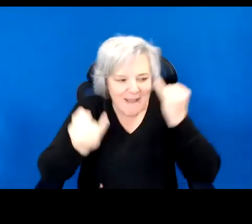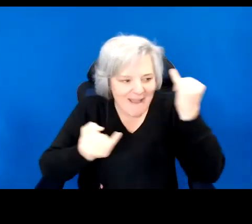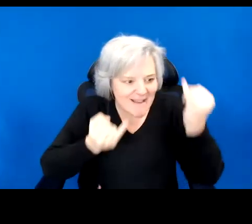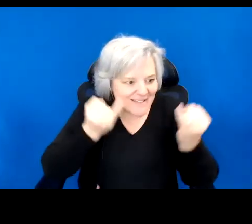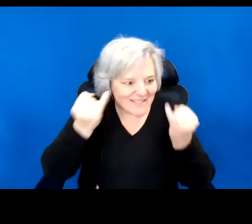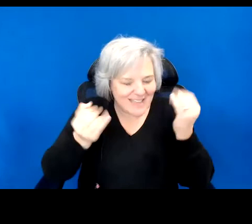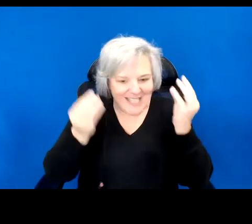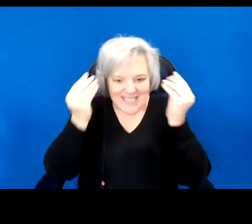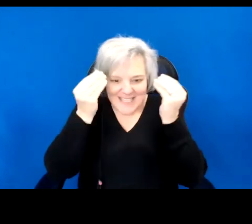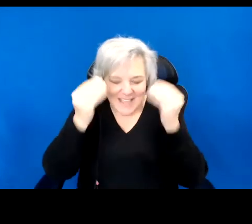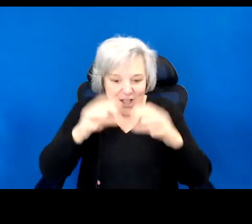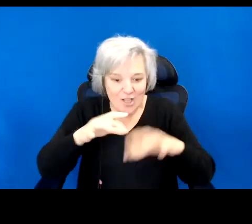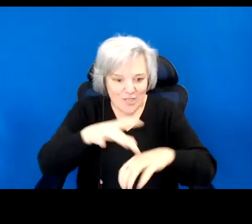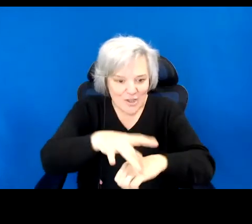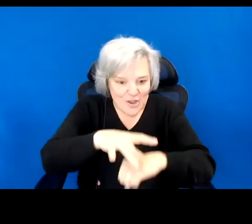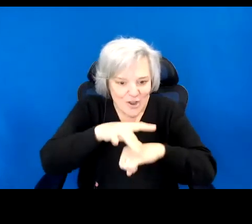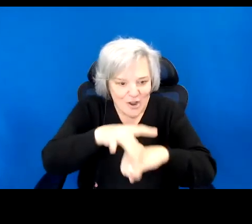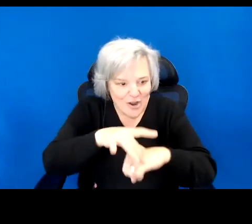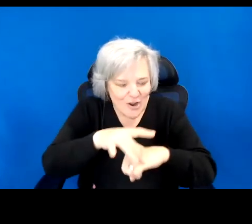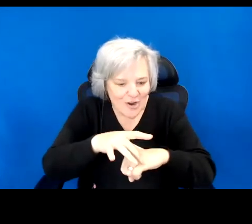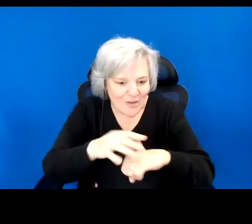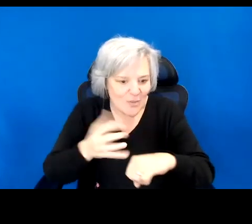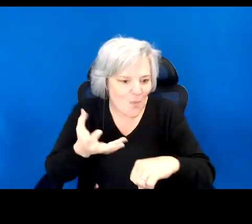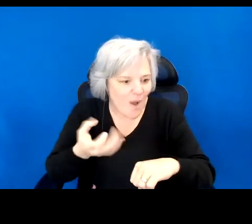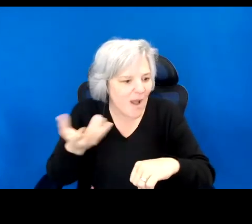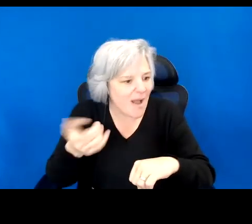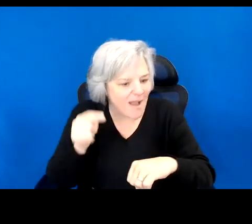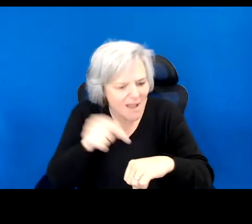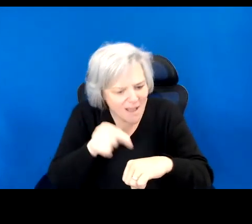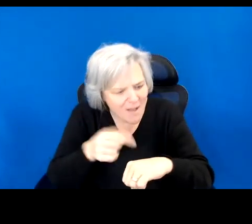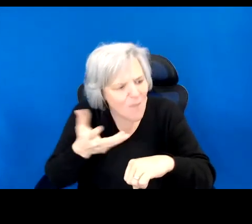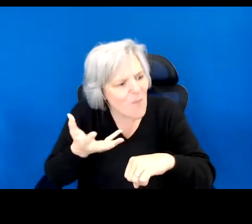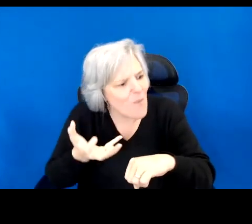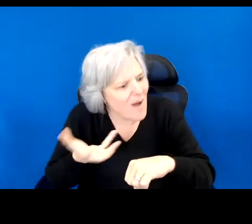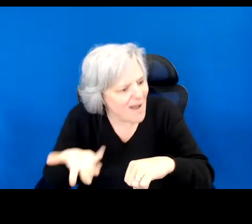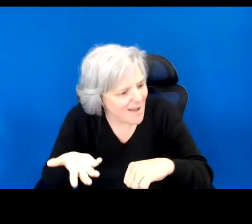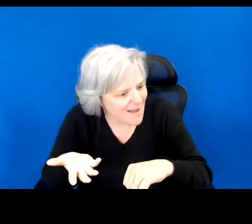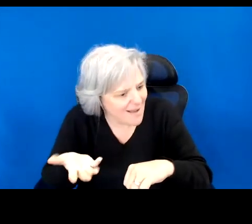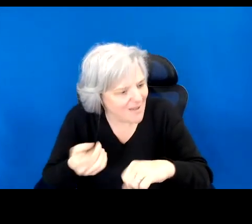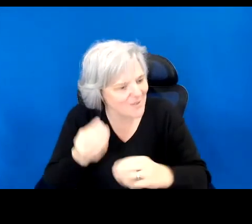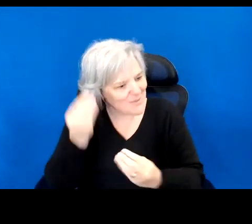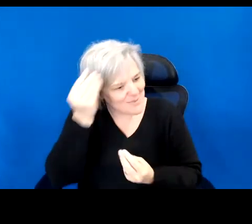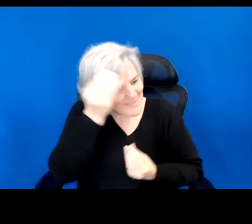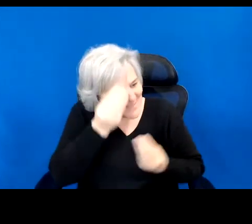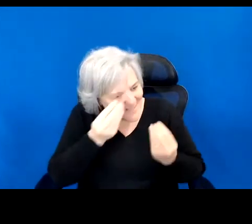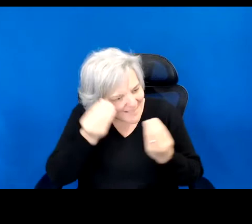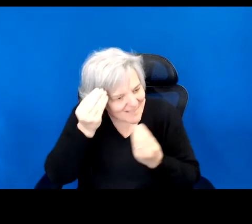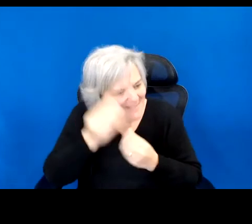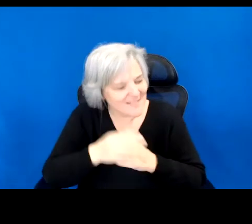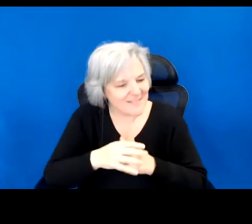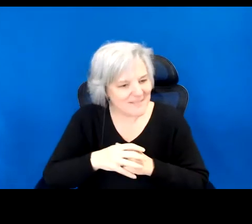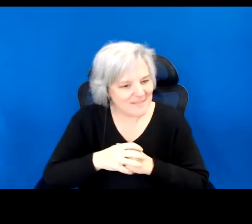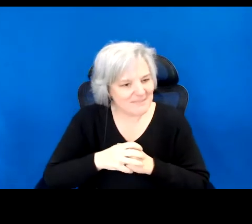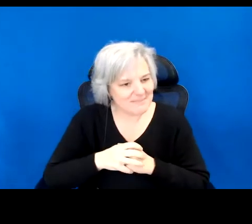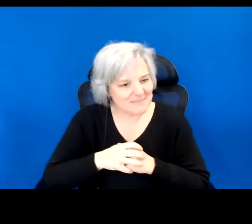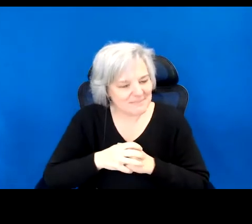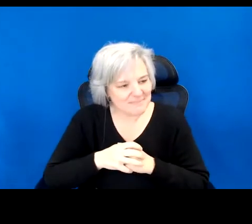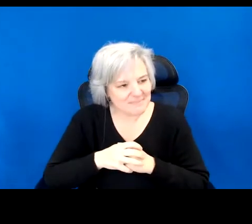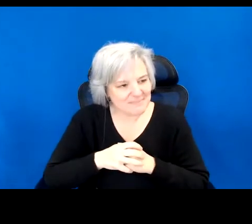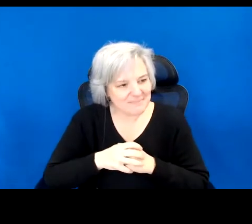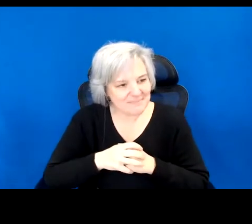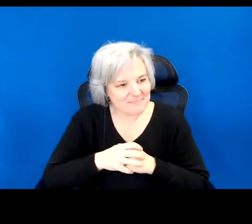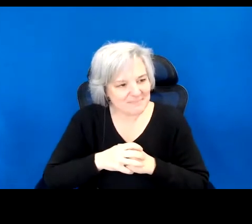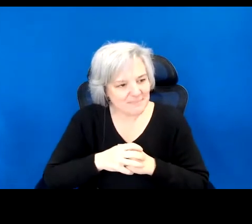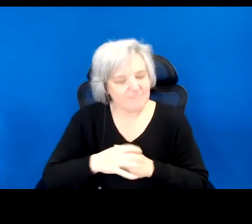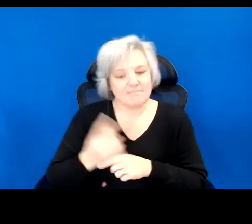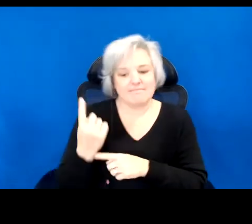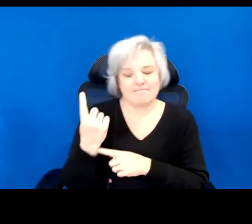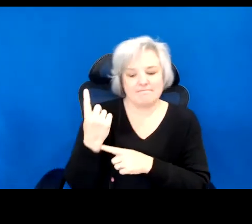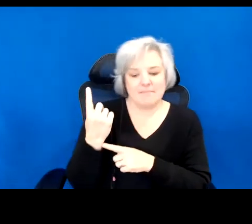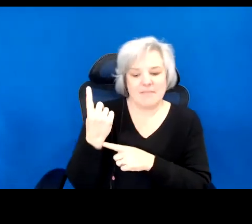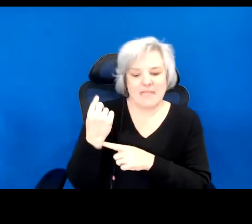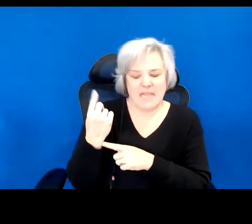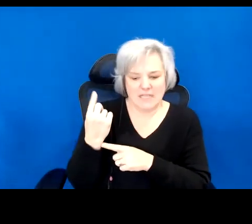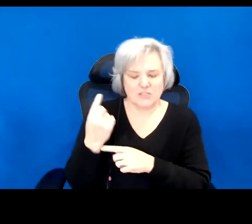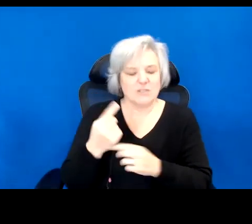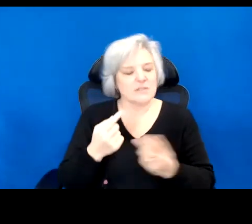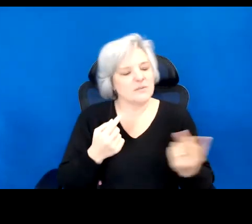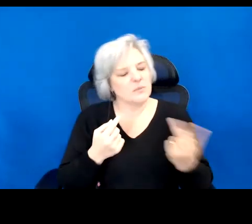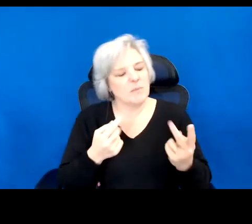what the Earth itself might desire. Last year, as we walked to school hand-in-hand